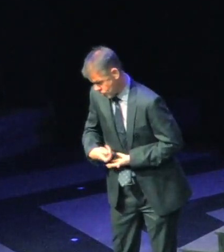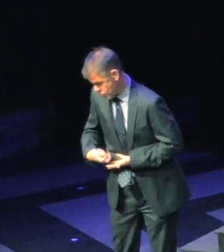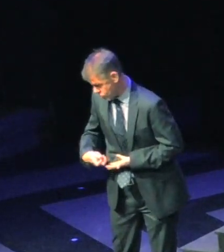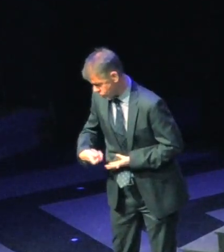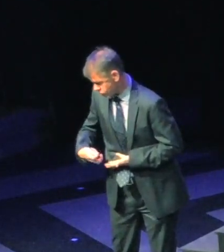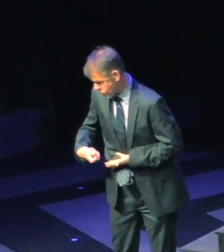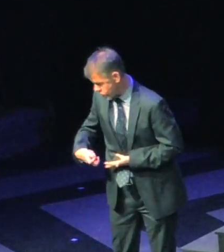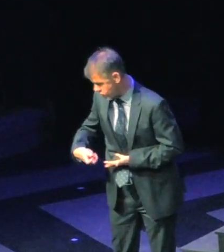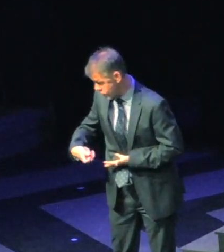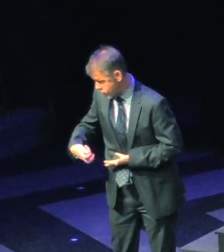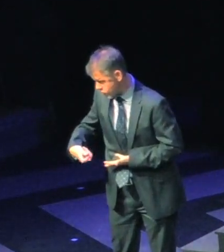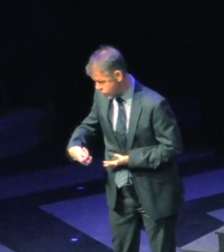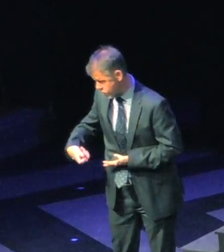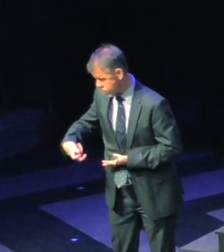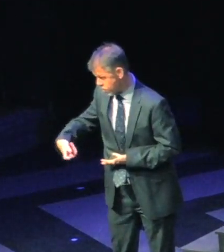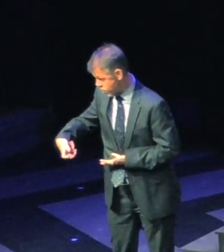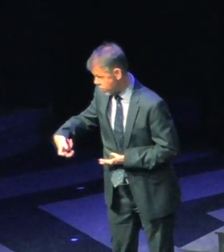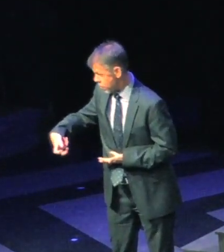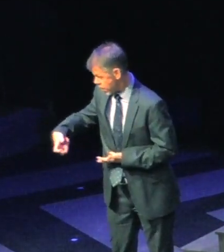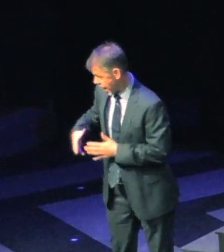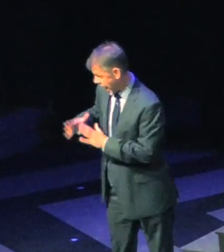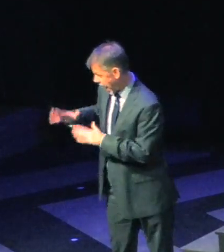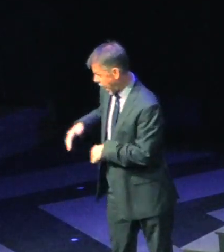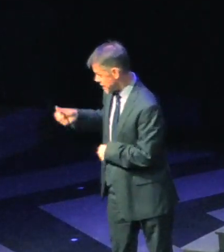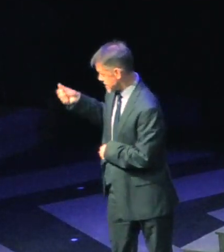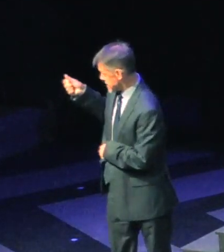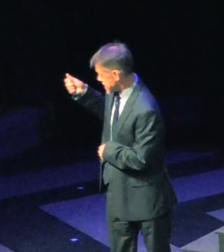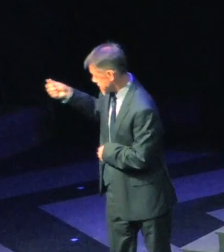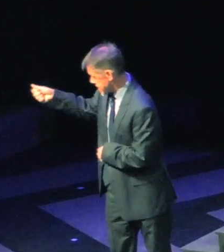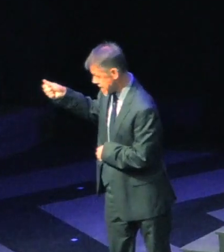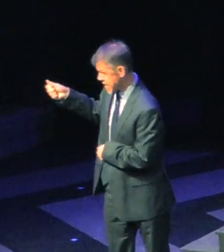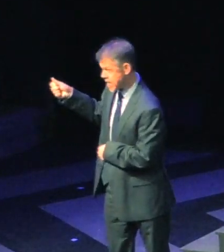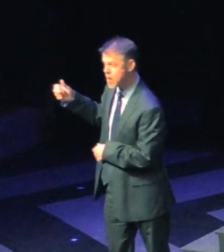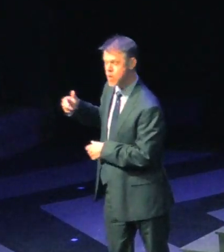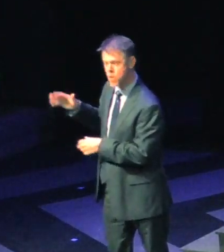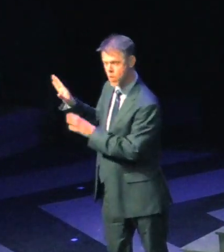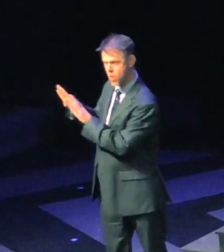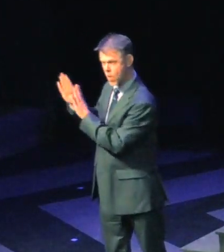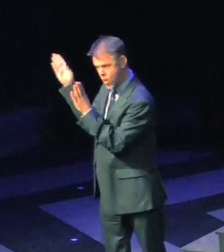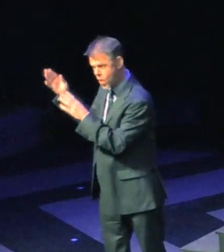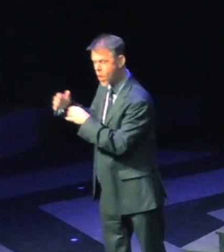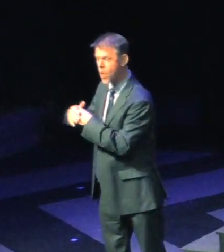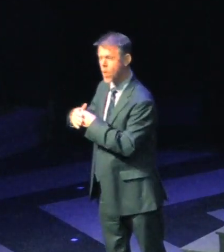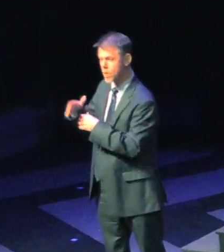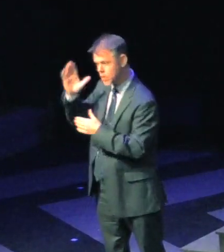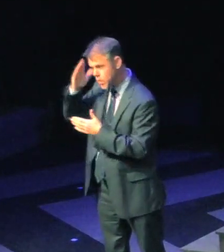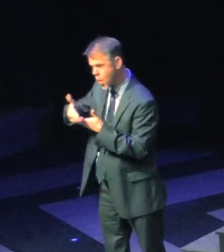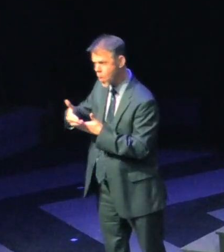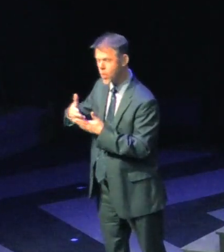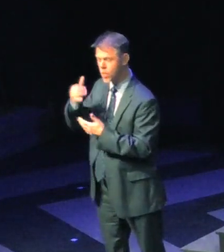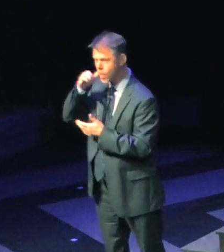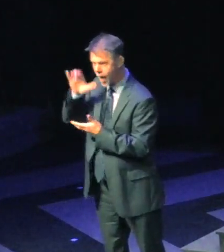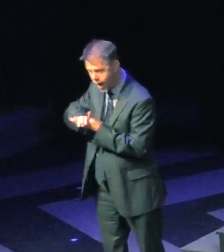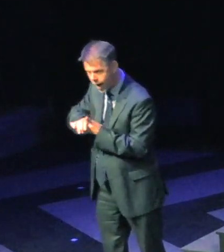up rang the doorbell my youngest someone was home at the time and my wife and my son called EMS and